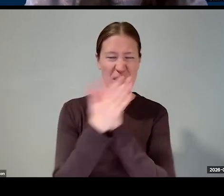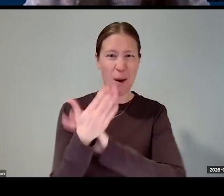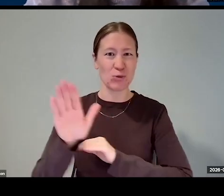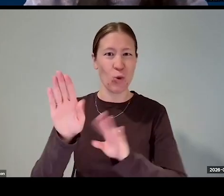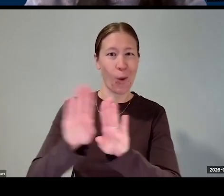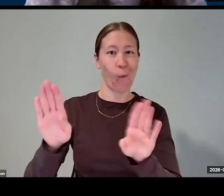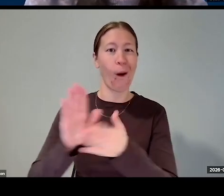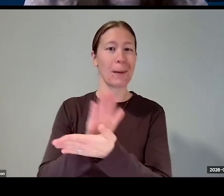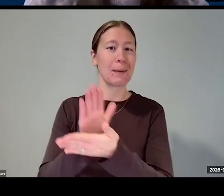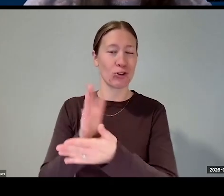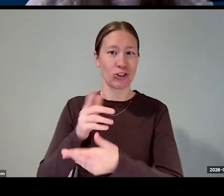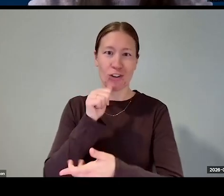not an interactive feature.